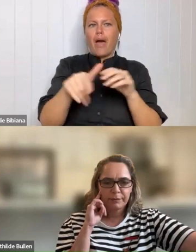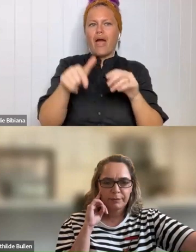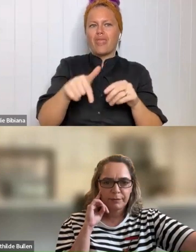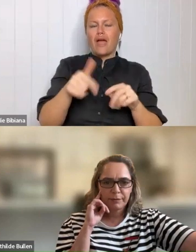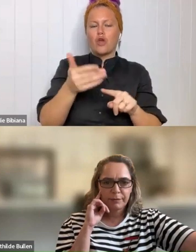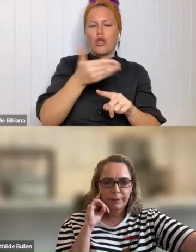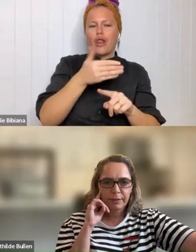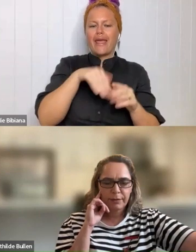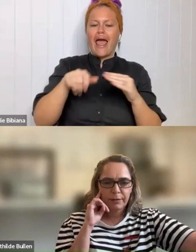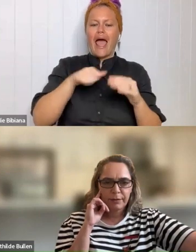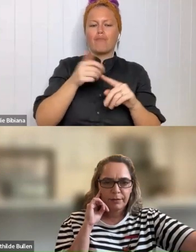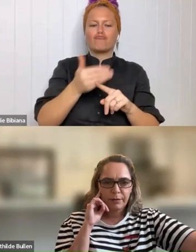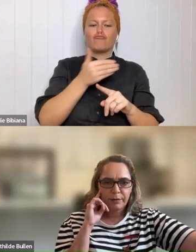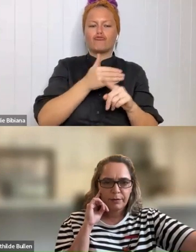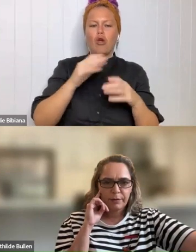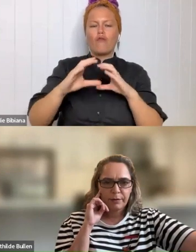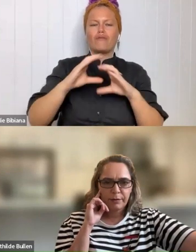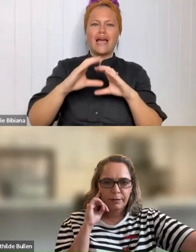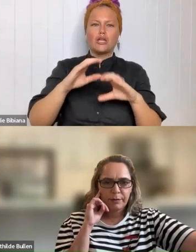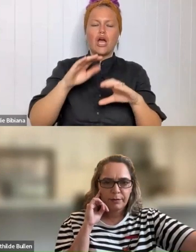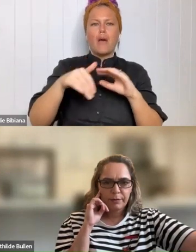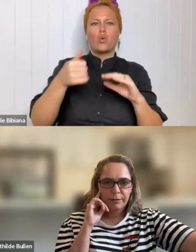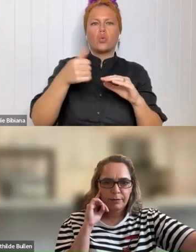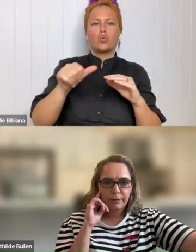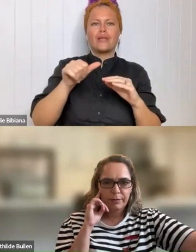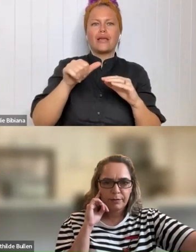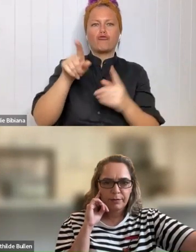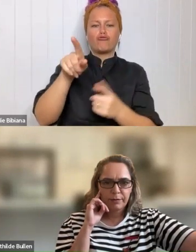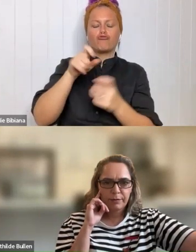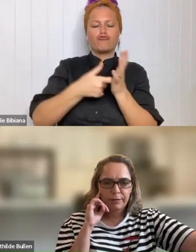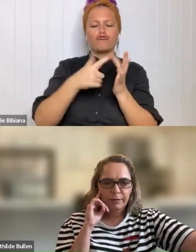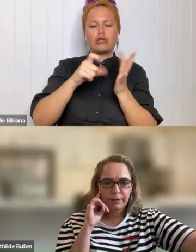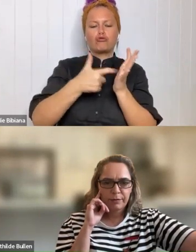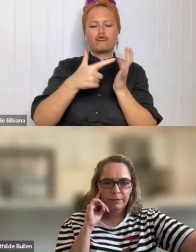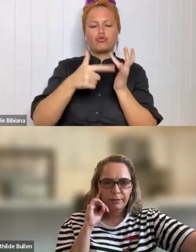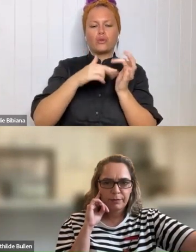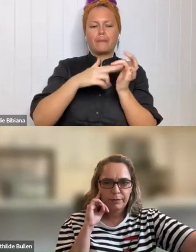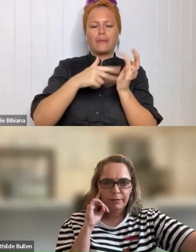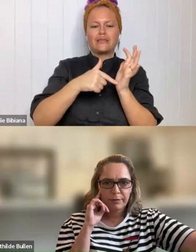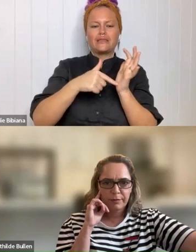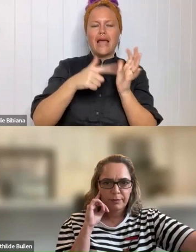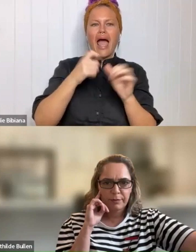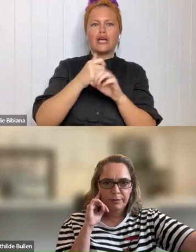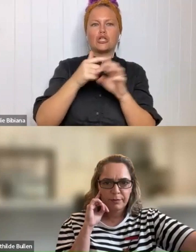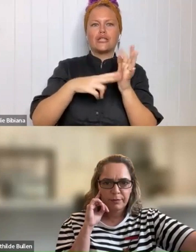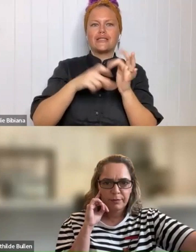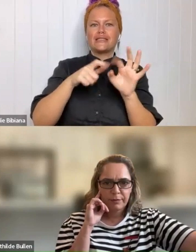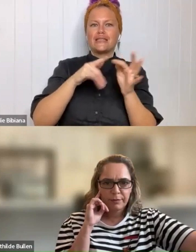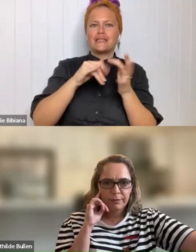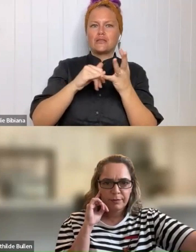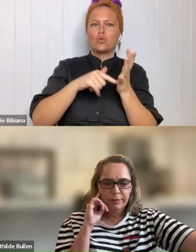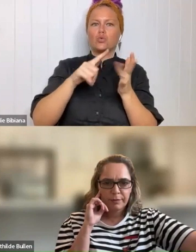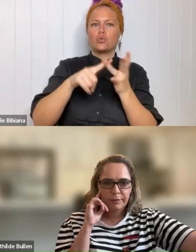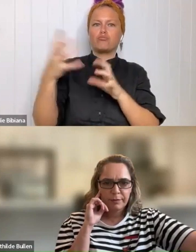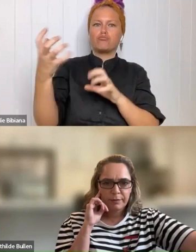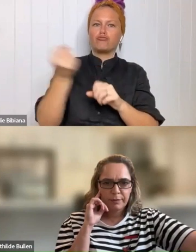conversation about using recruitment agencies to help bring in new board members from disabled and First Nations